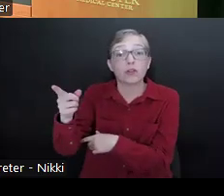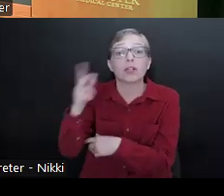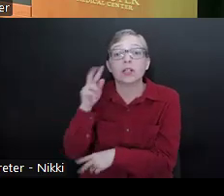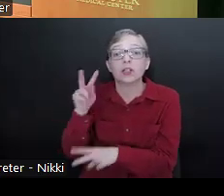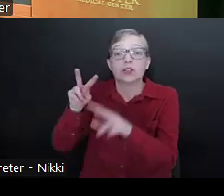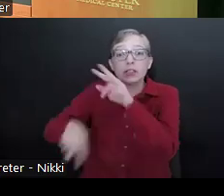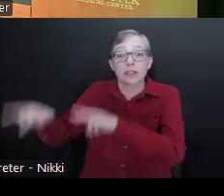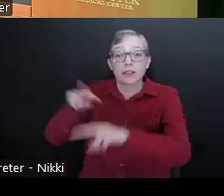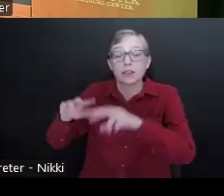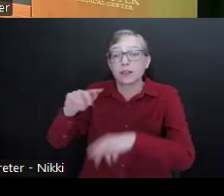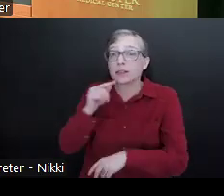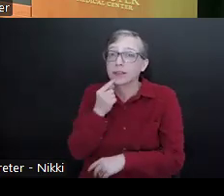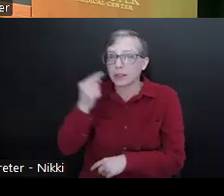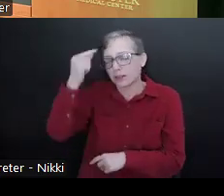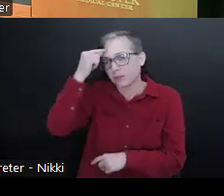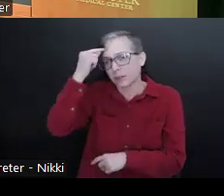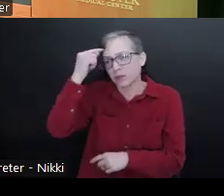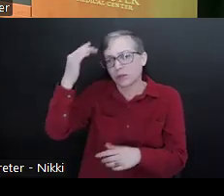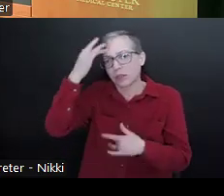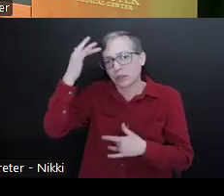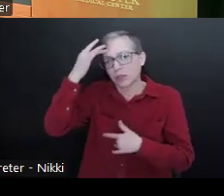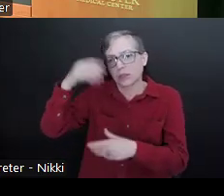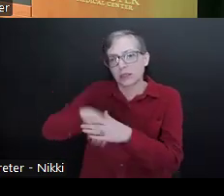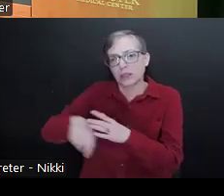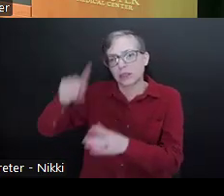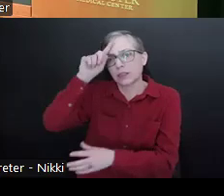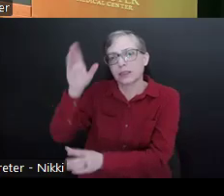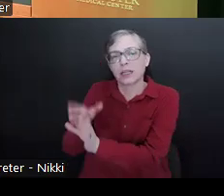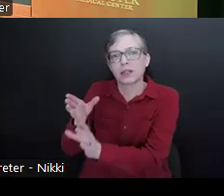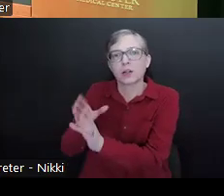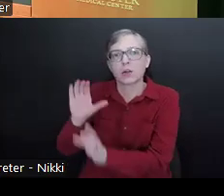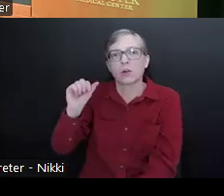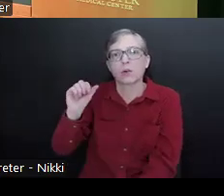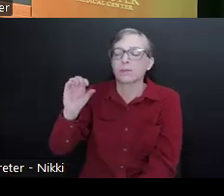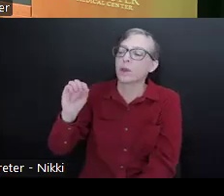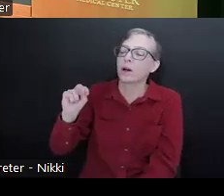she has kind of a kind of like a collaborative care program that is much more intensive like